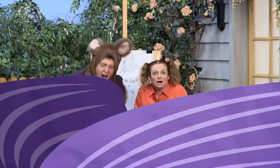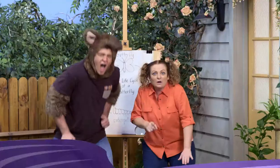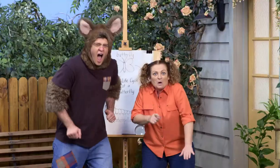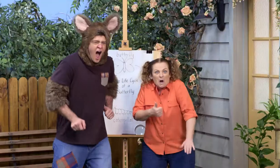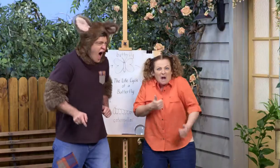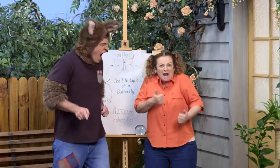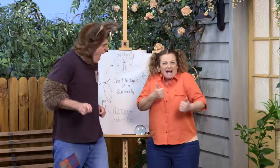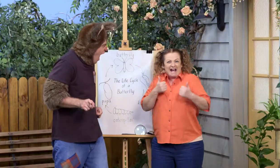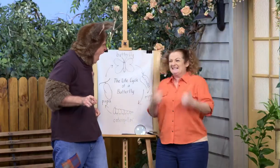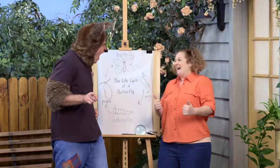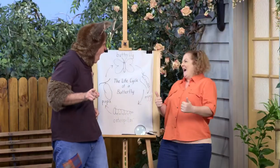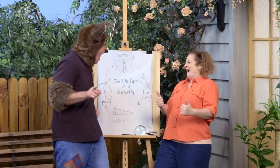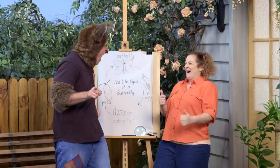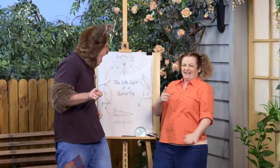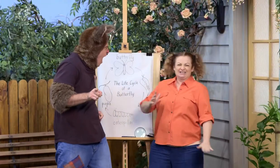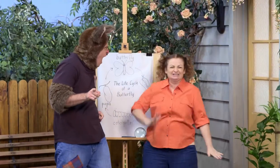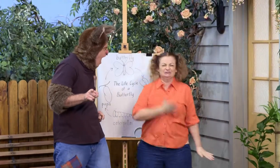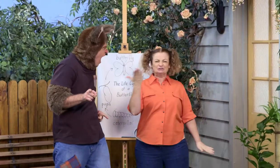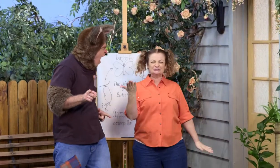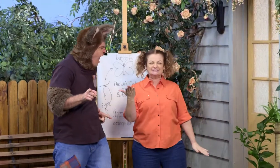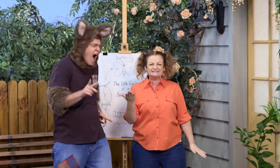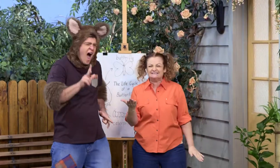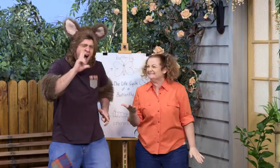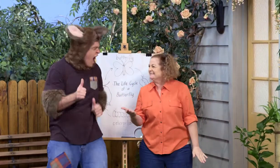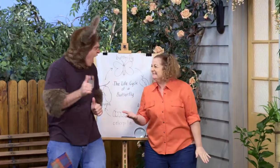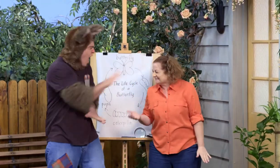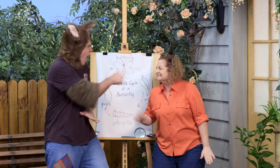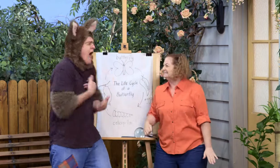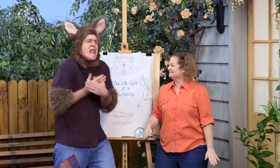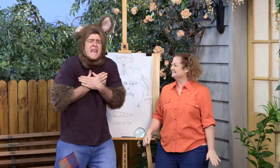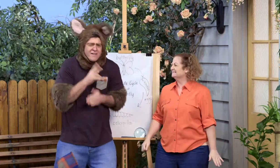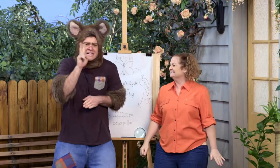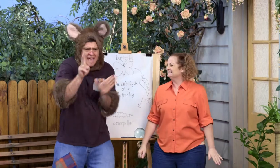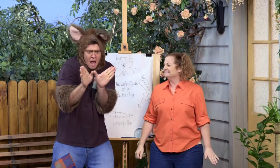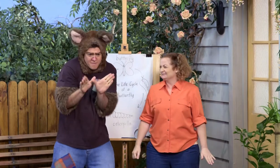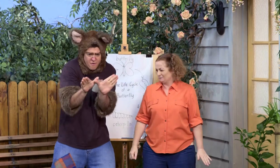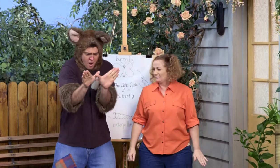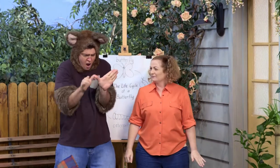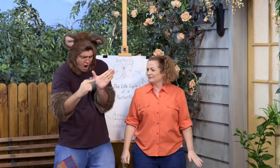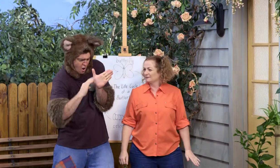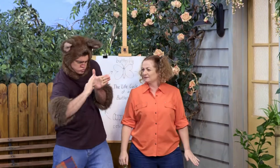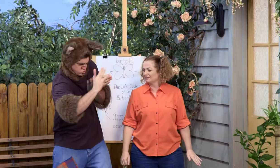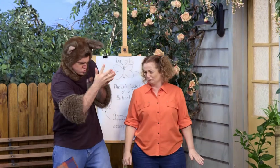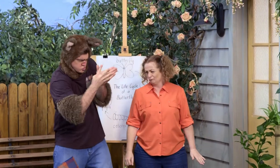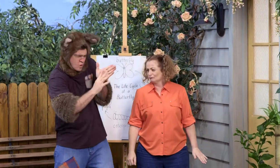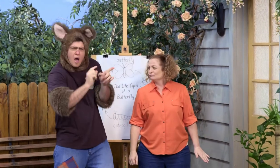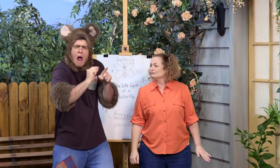Oh. Oh. That was great! So interesting. Yeah, that WAS great. Oh, I loved watching those butterflies